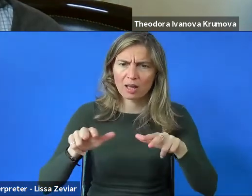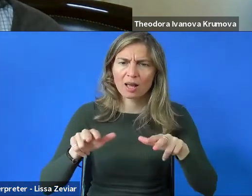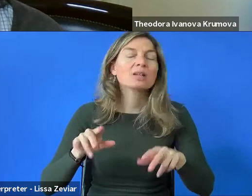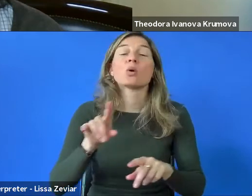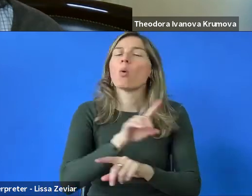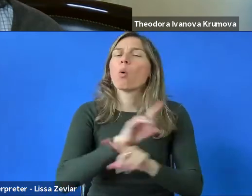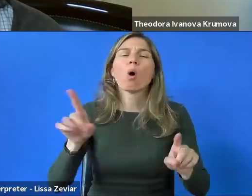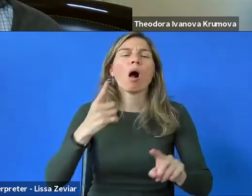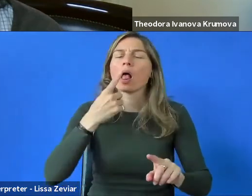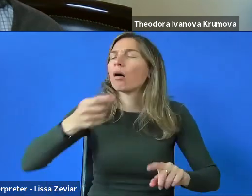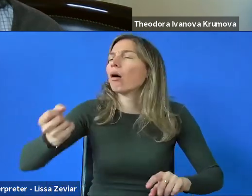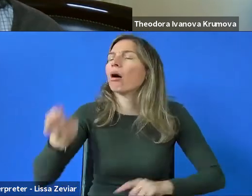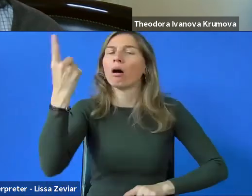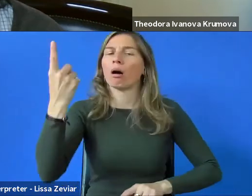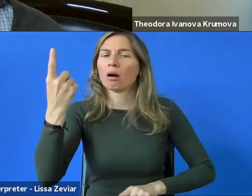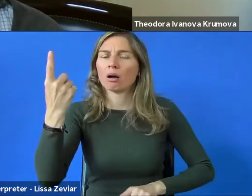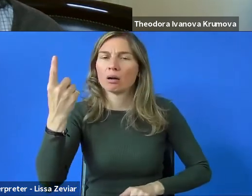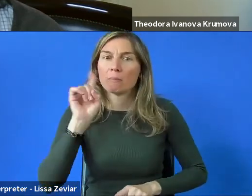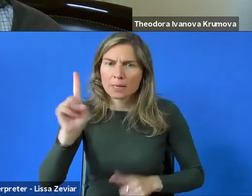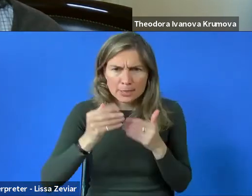so when we are talking about systematic it means